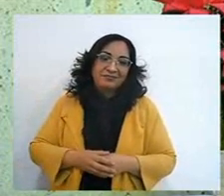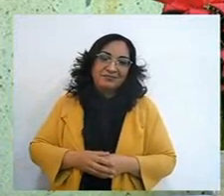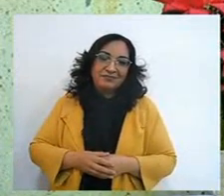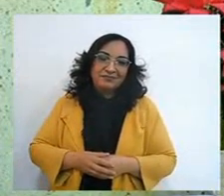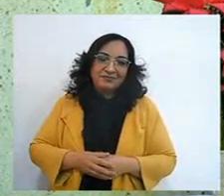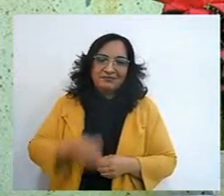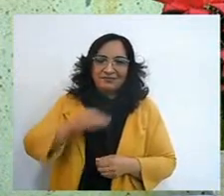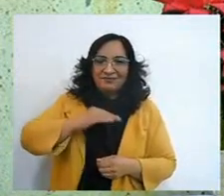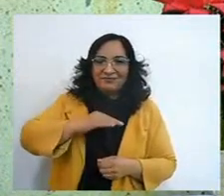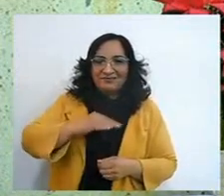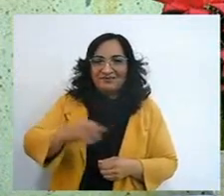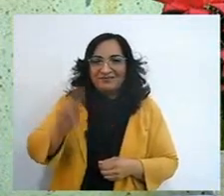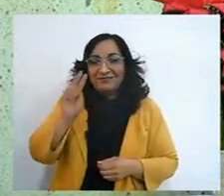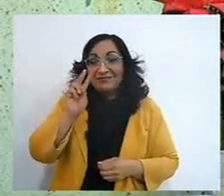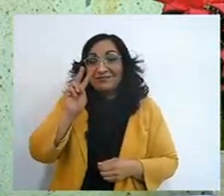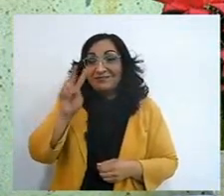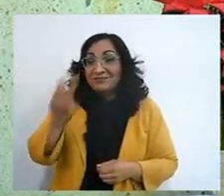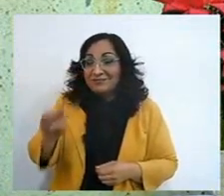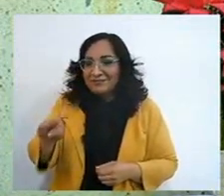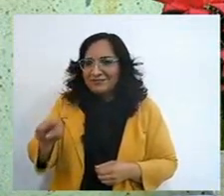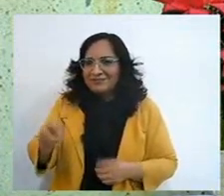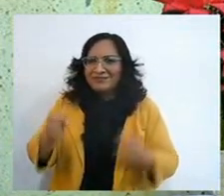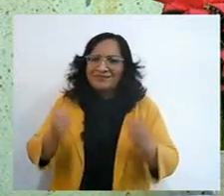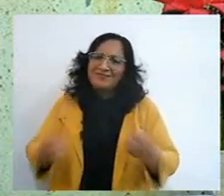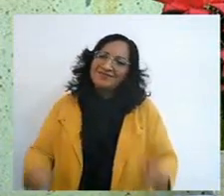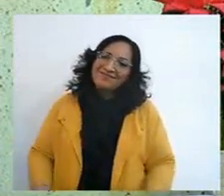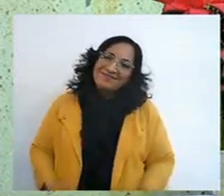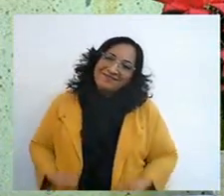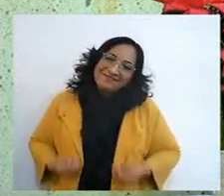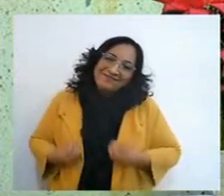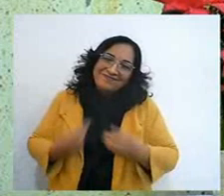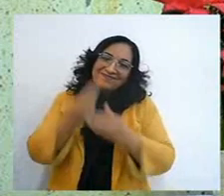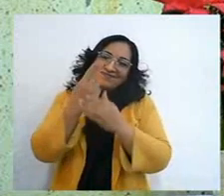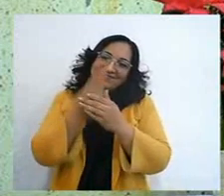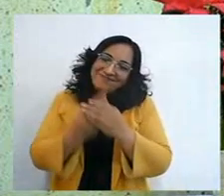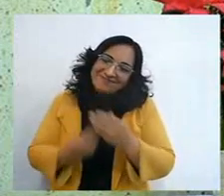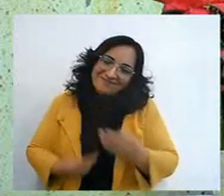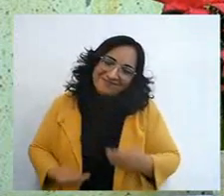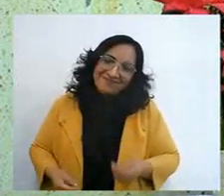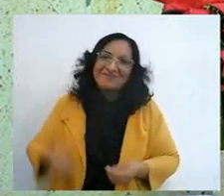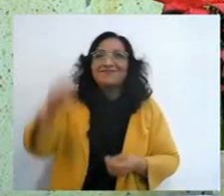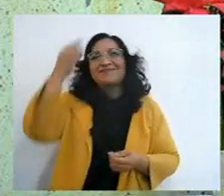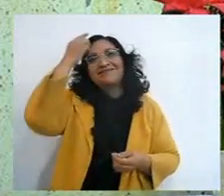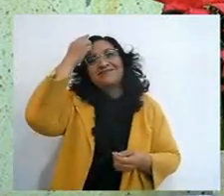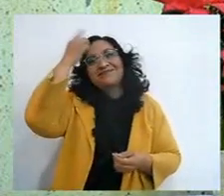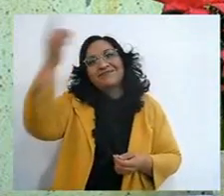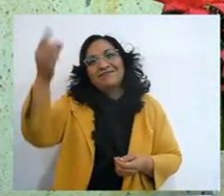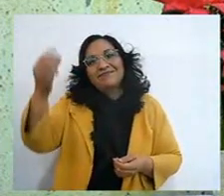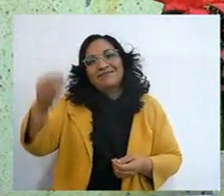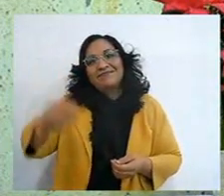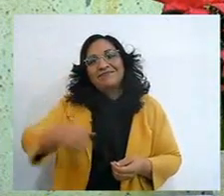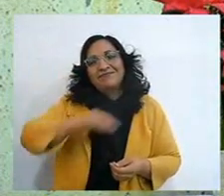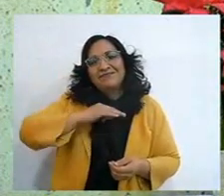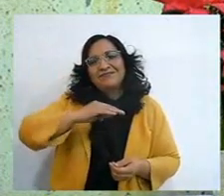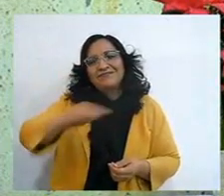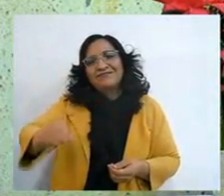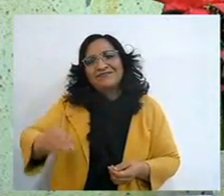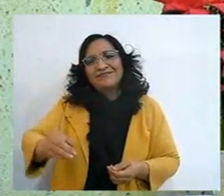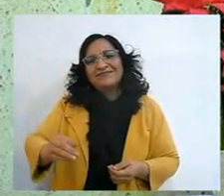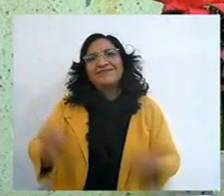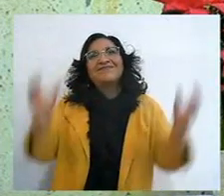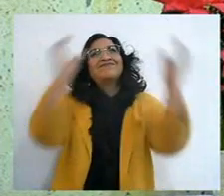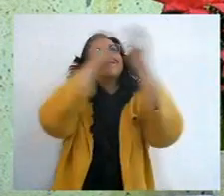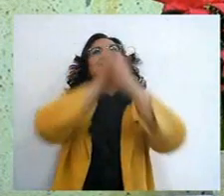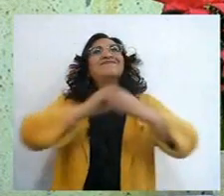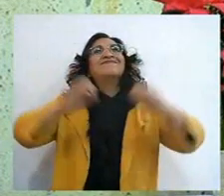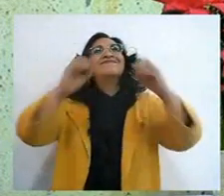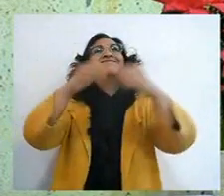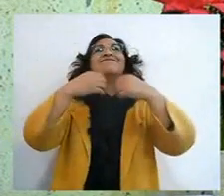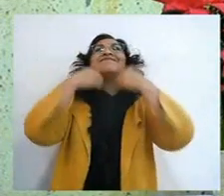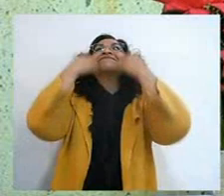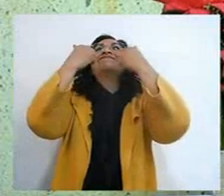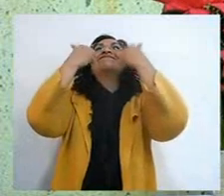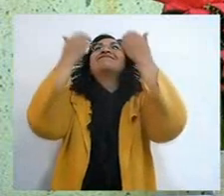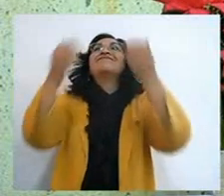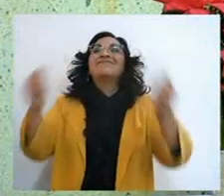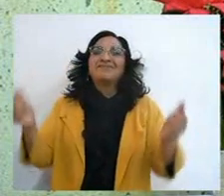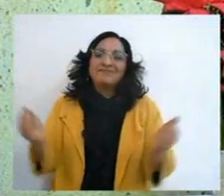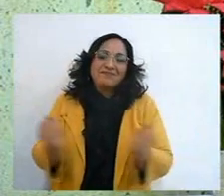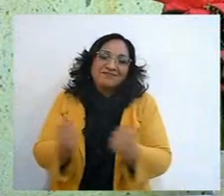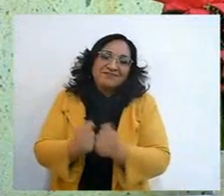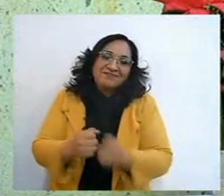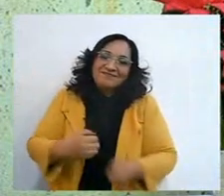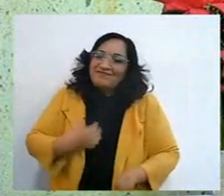we can enjoy life with him, we can sing, praise, with that joy,